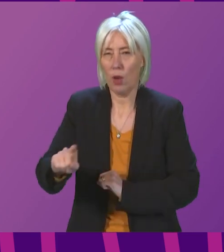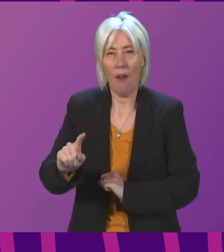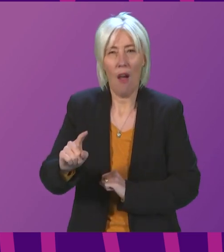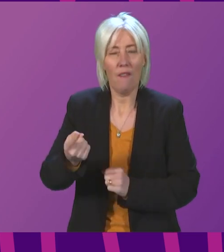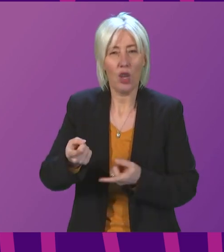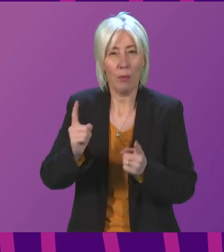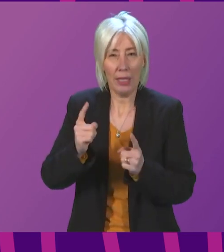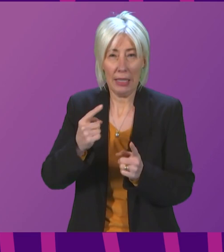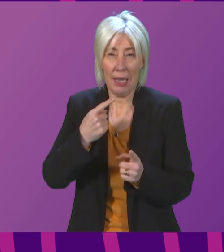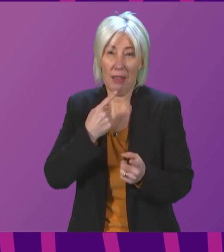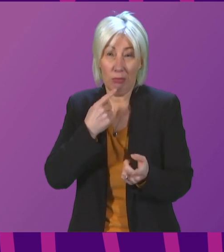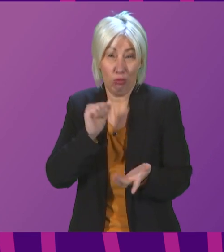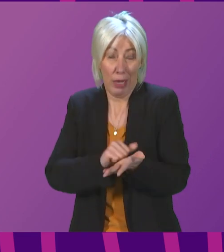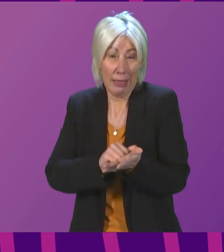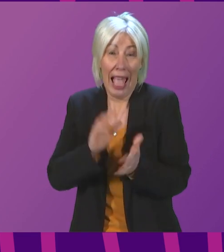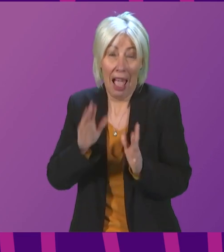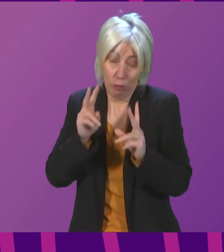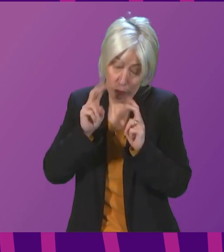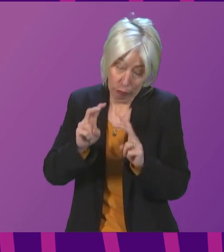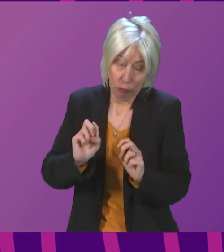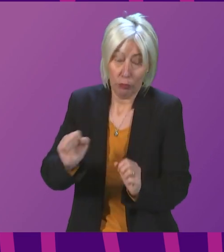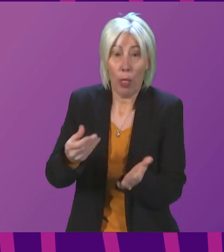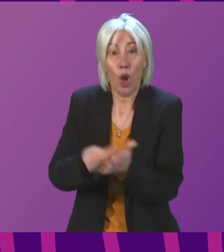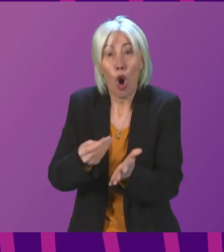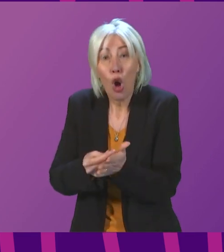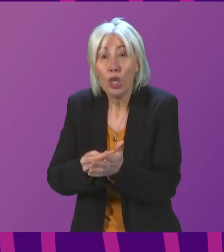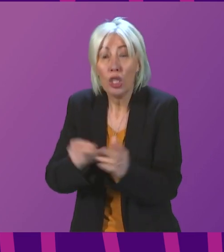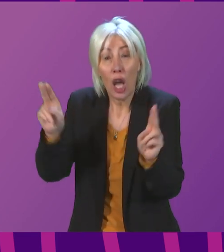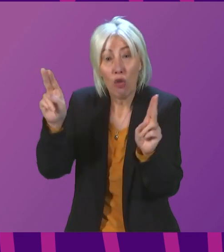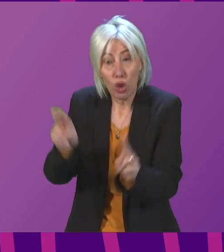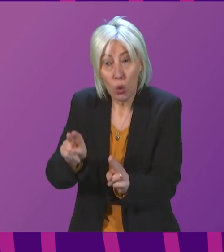ScotRail has to look at its costs and reduce them if possible?